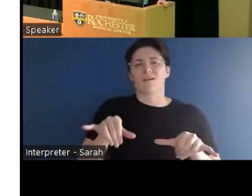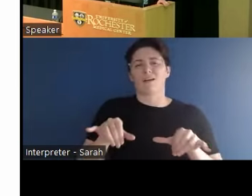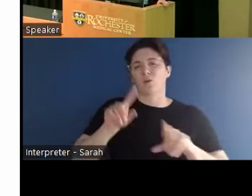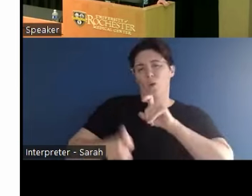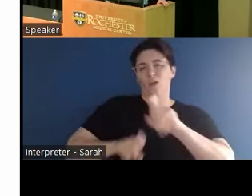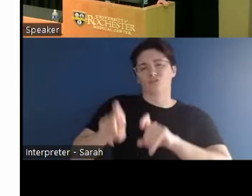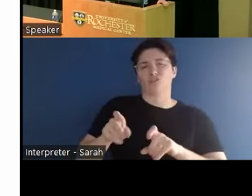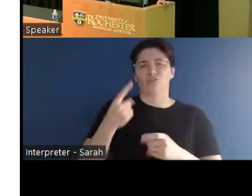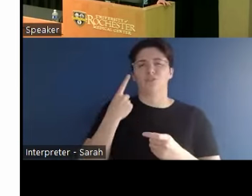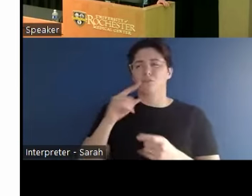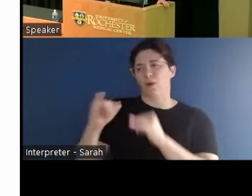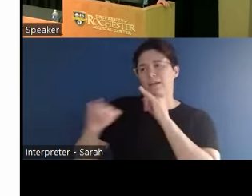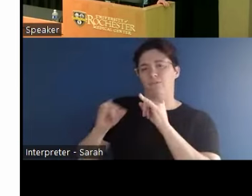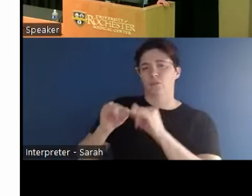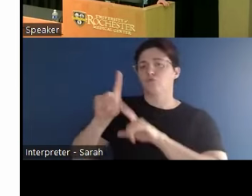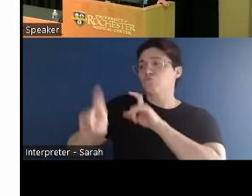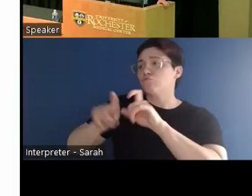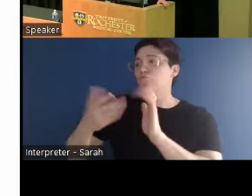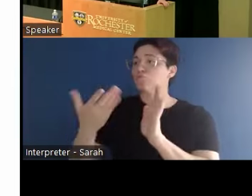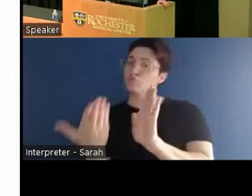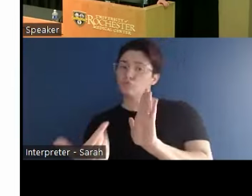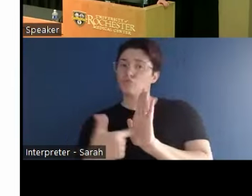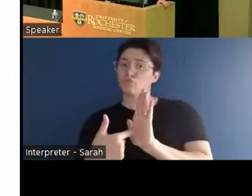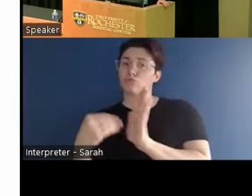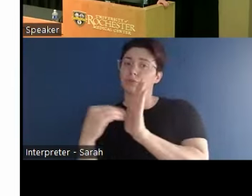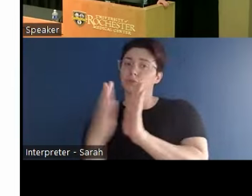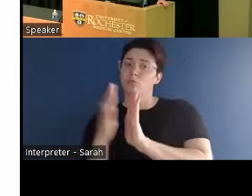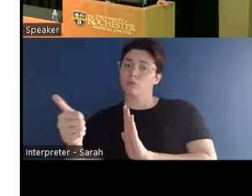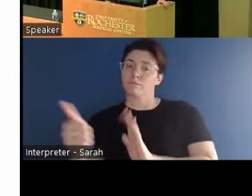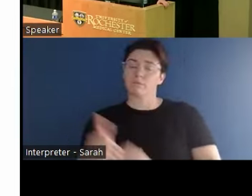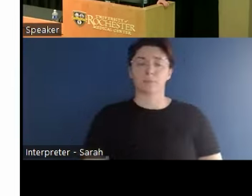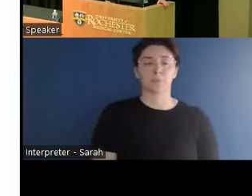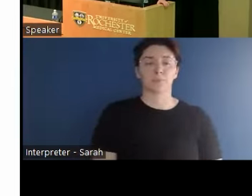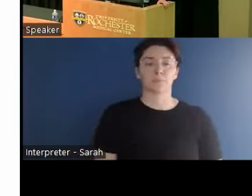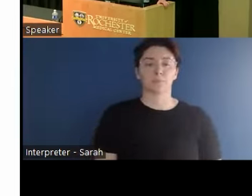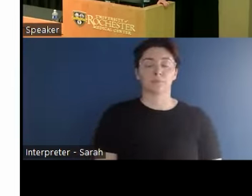give them that opportunity to complete those for younger individuals or those with higher support